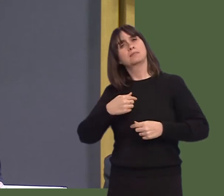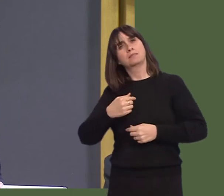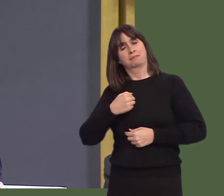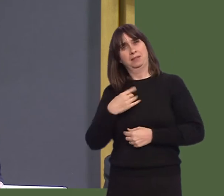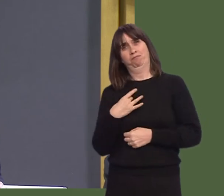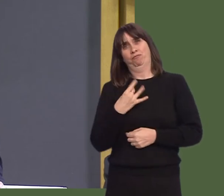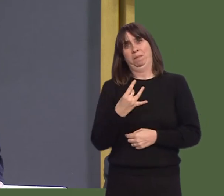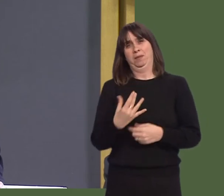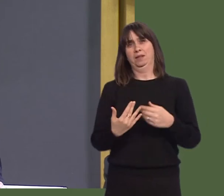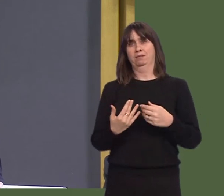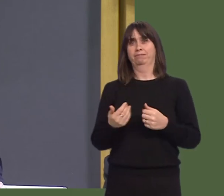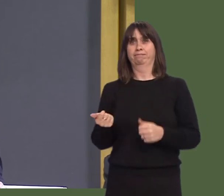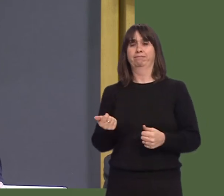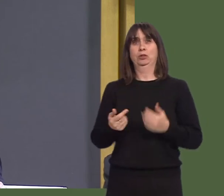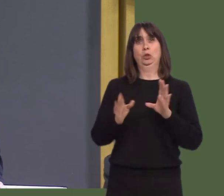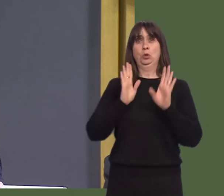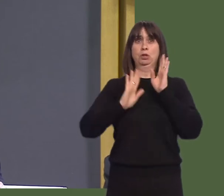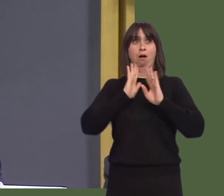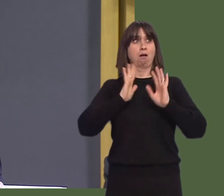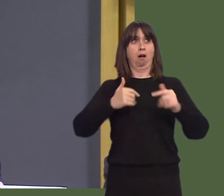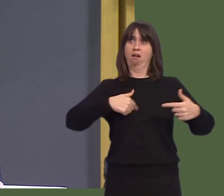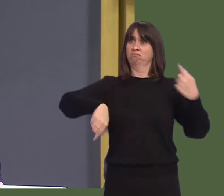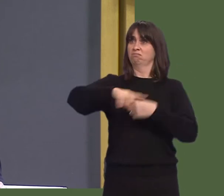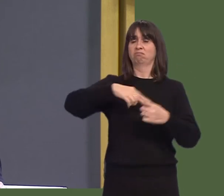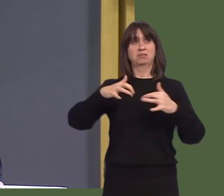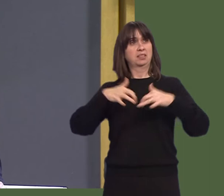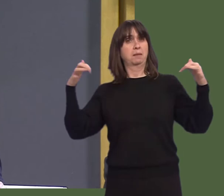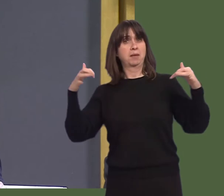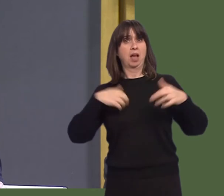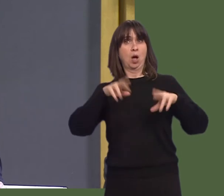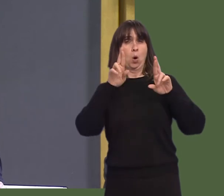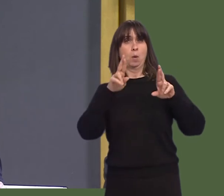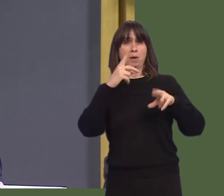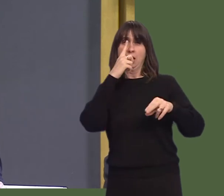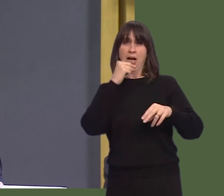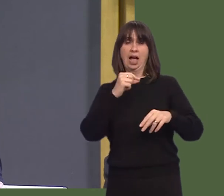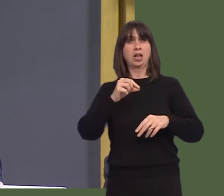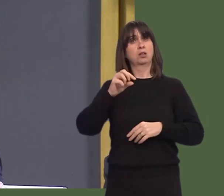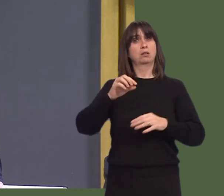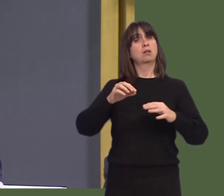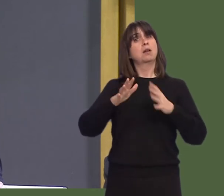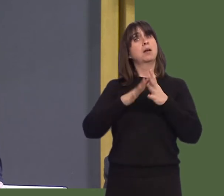the course of this year. We find that they are exceptionally important in terms of sourcing potential investment